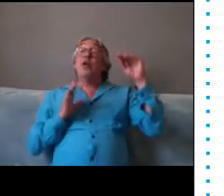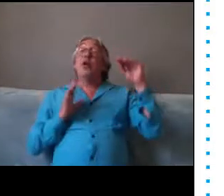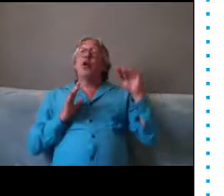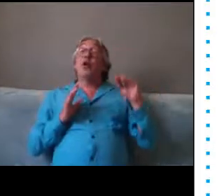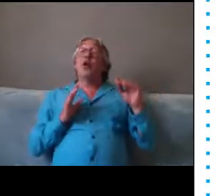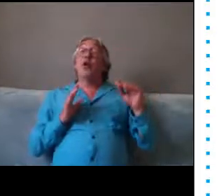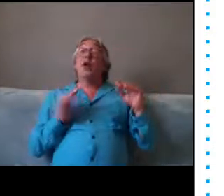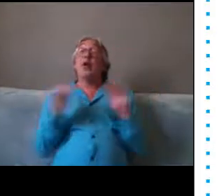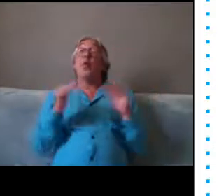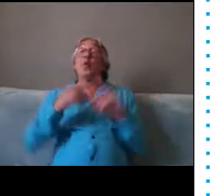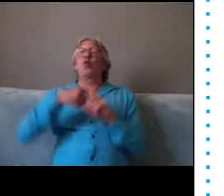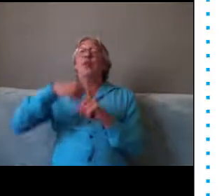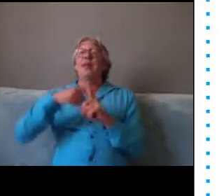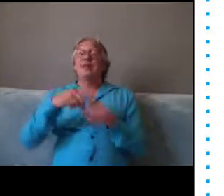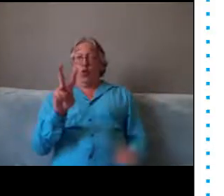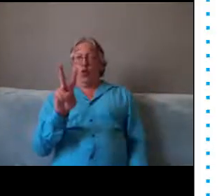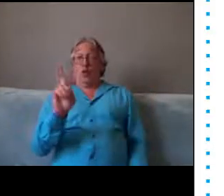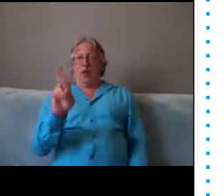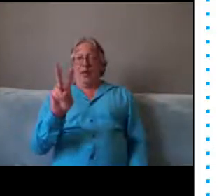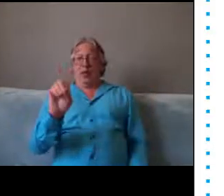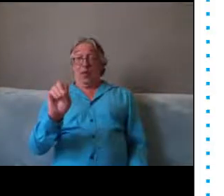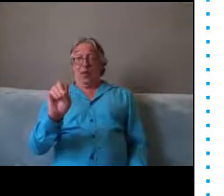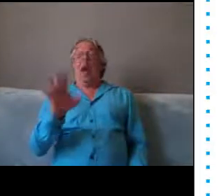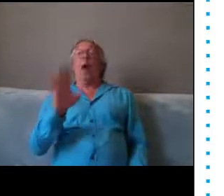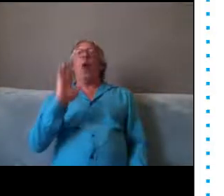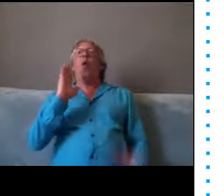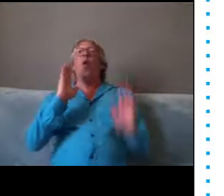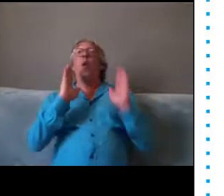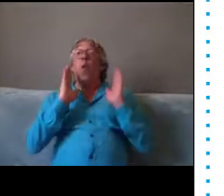so in October or November 2020.